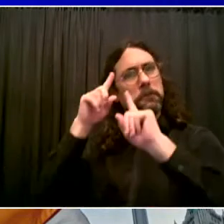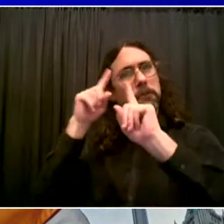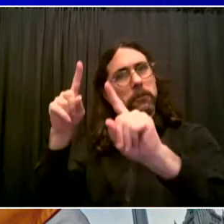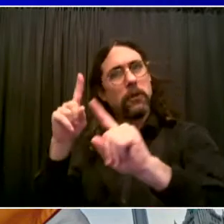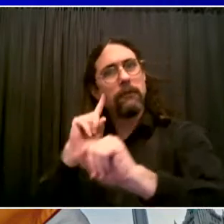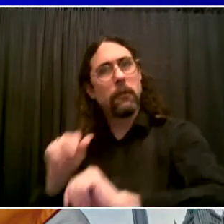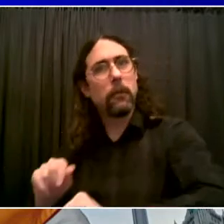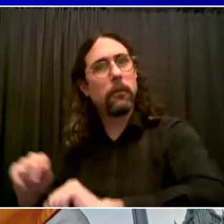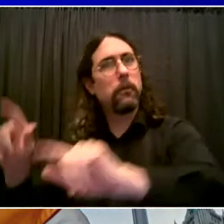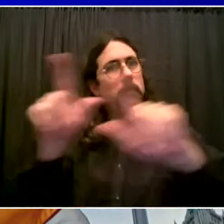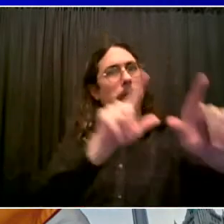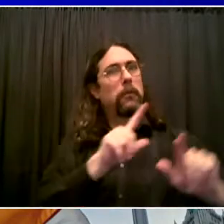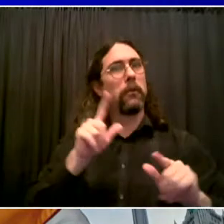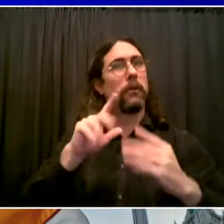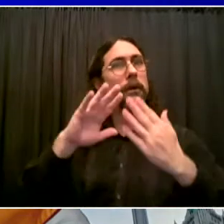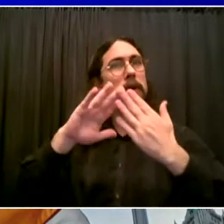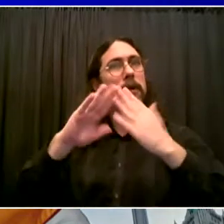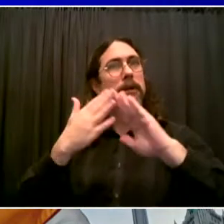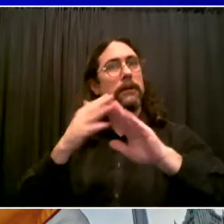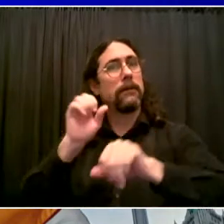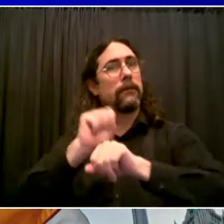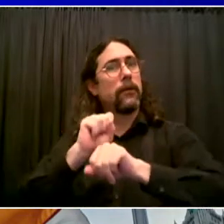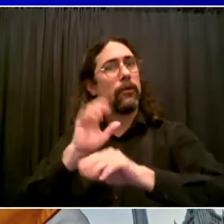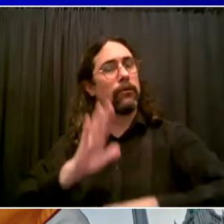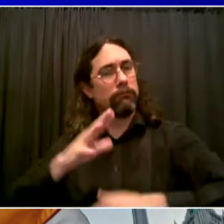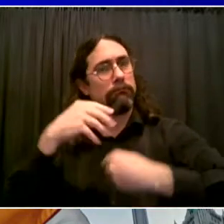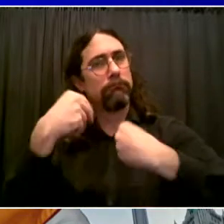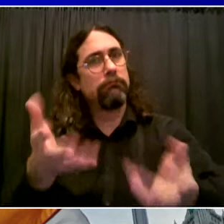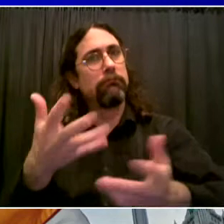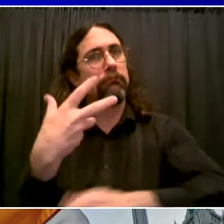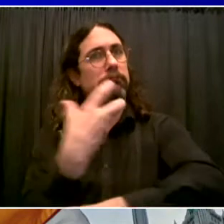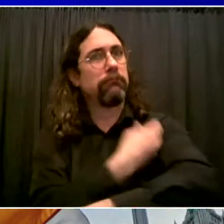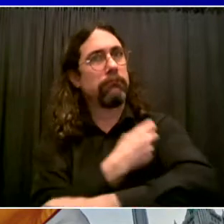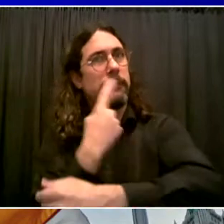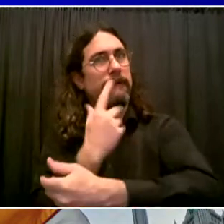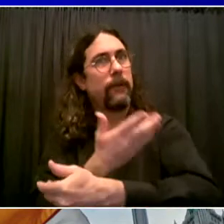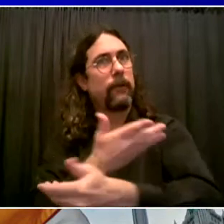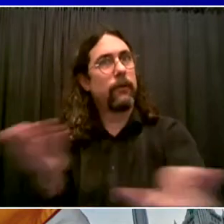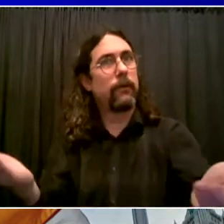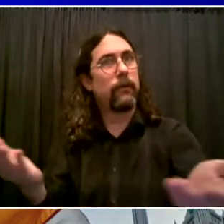INCLUDING ON- SITE VACCINATION EFFORTS RIGHT THERE WHERE THEY WORK. SO THIS IS A BIG PART OF OUR RECOVERY. BRING IN OUR CITY WORKFORCE BACK IN FULL SO